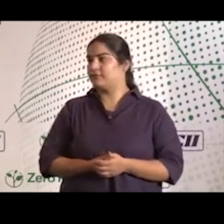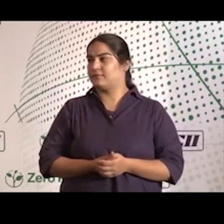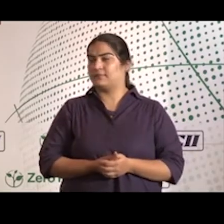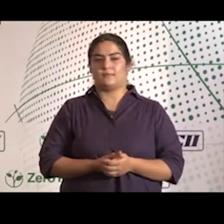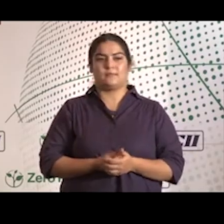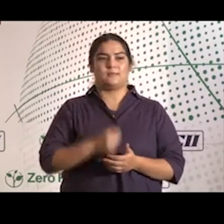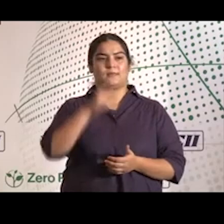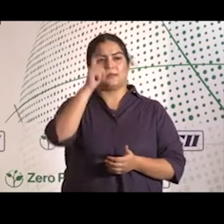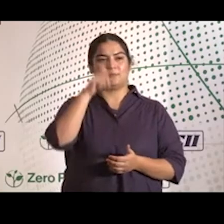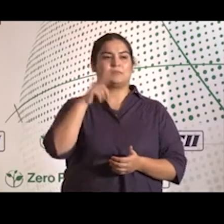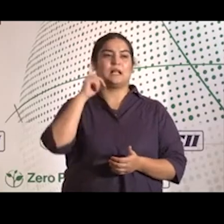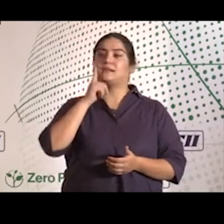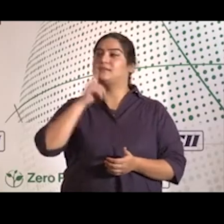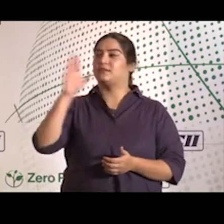Anyone on the panel